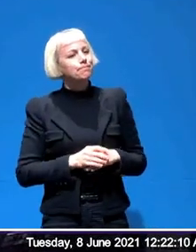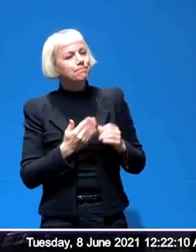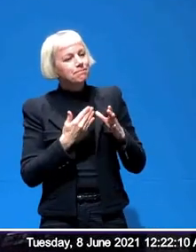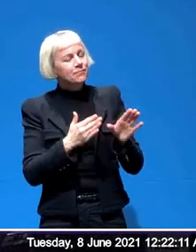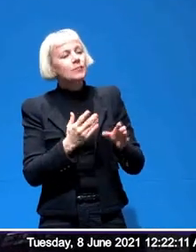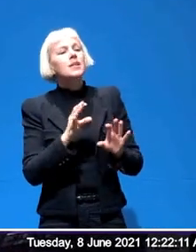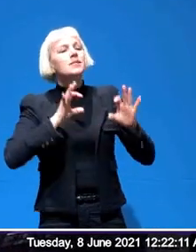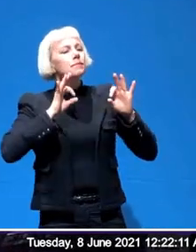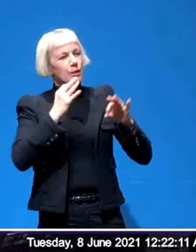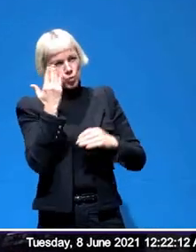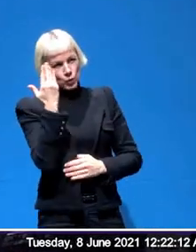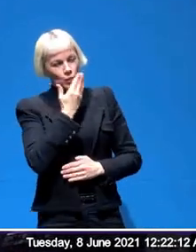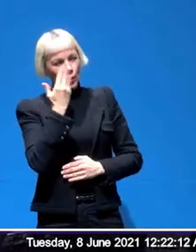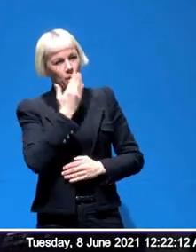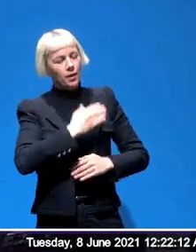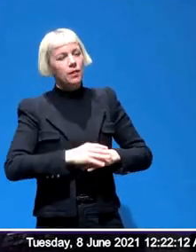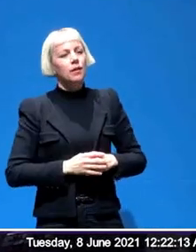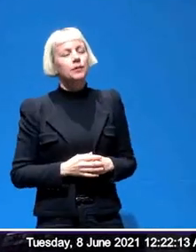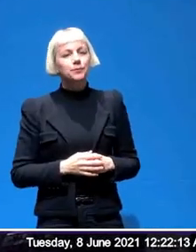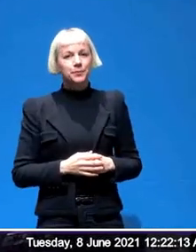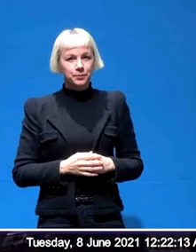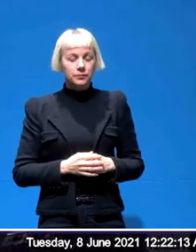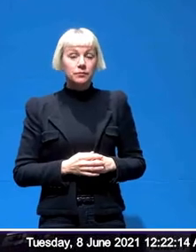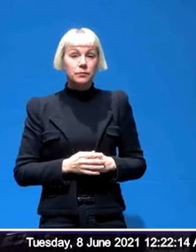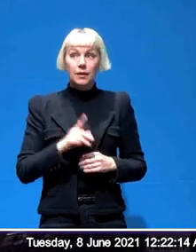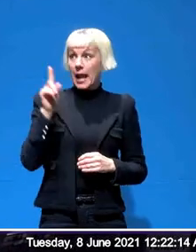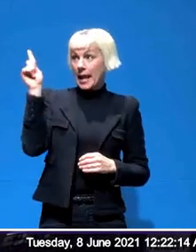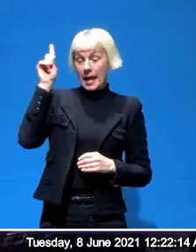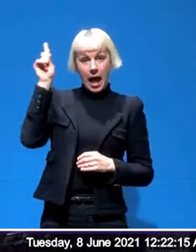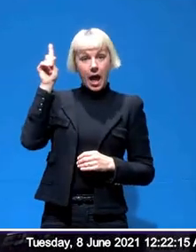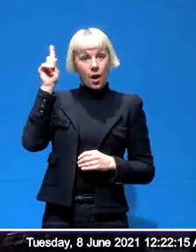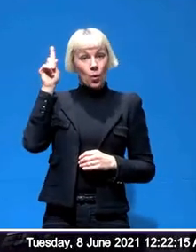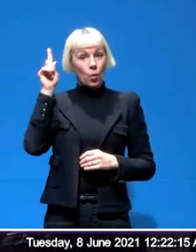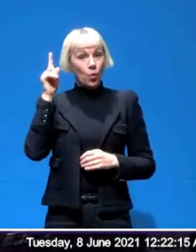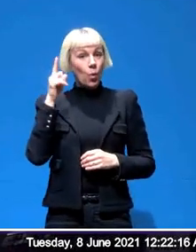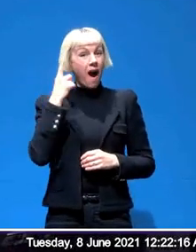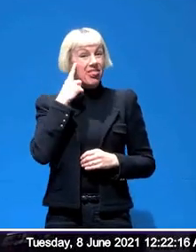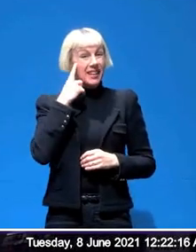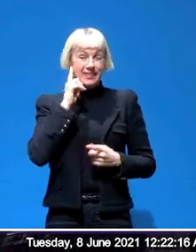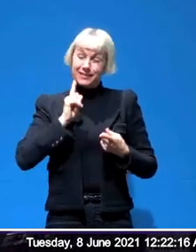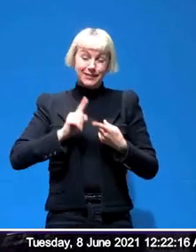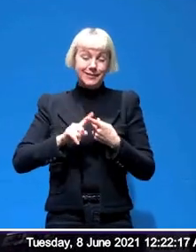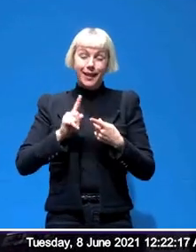I think that even now in this day and age, I think he would struggle to attend